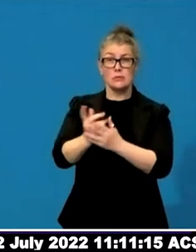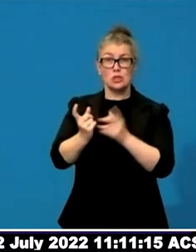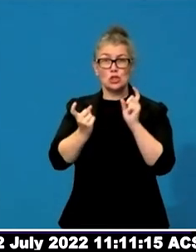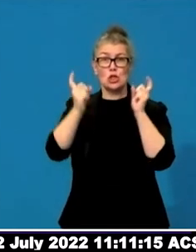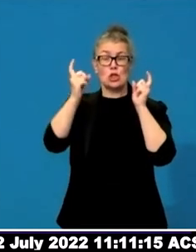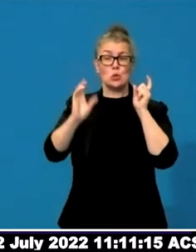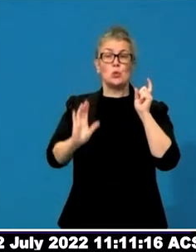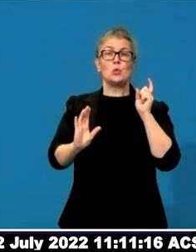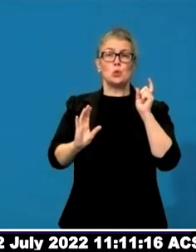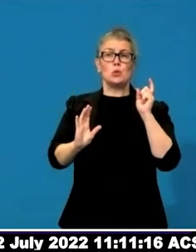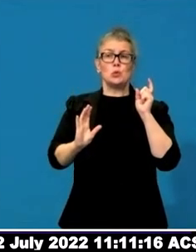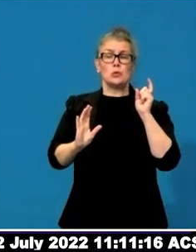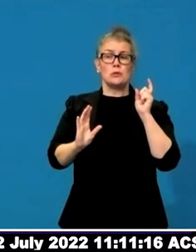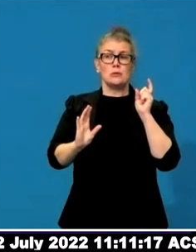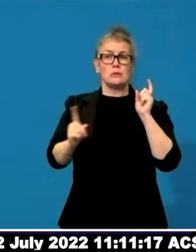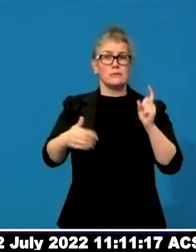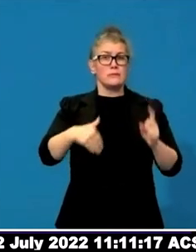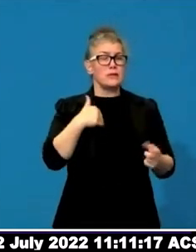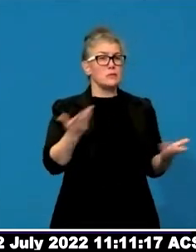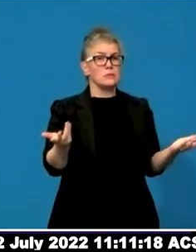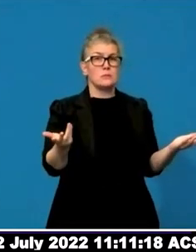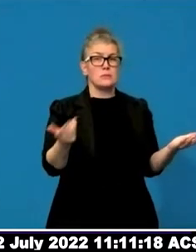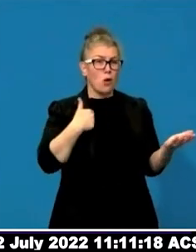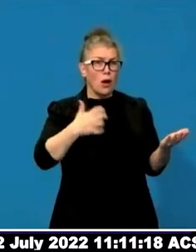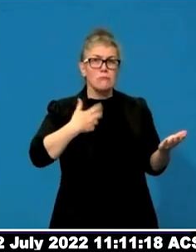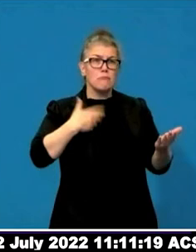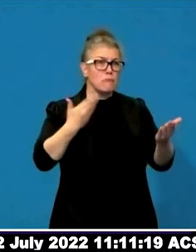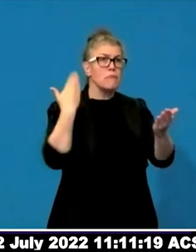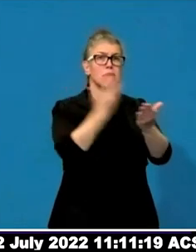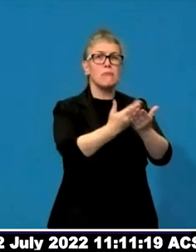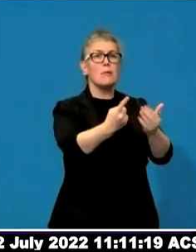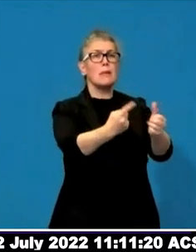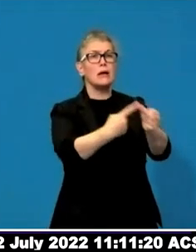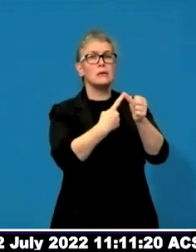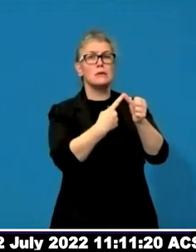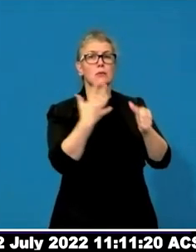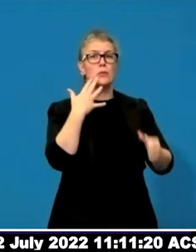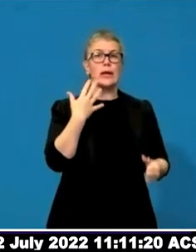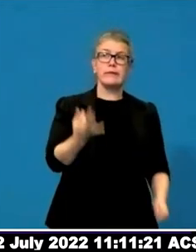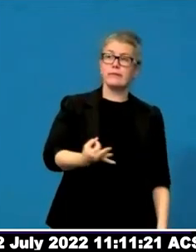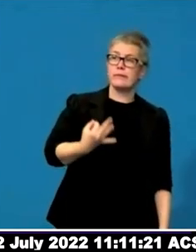to feel like that there's not a timely response and good communication.